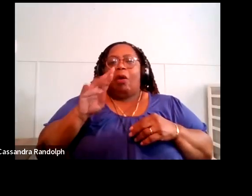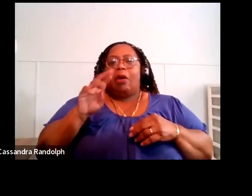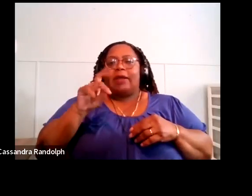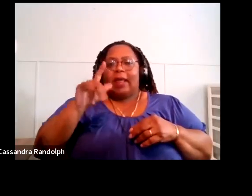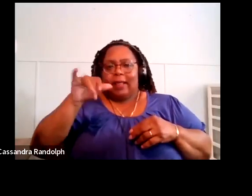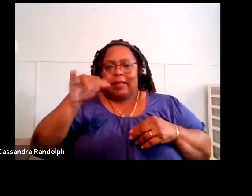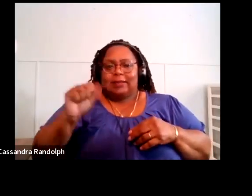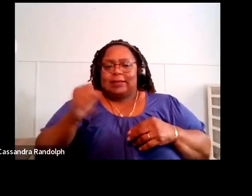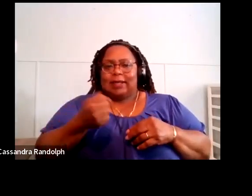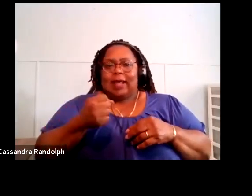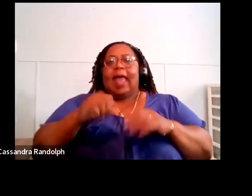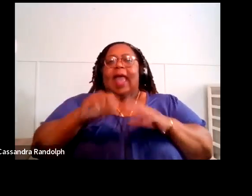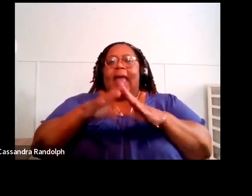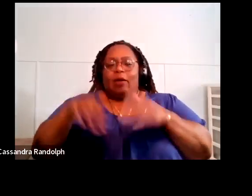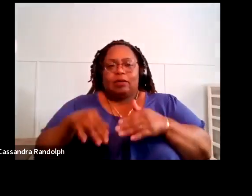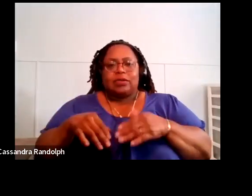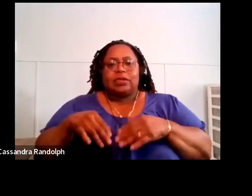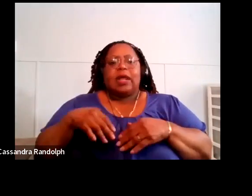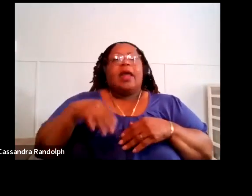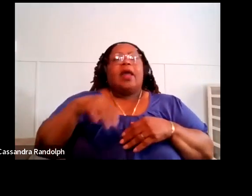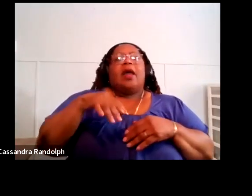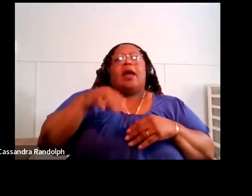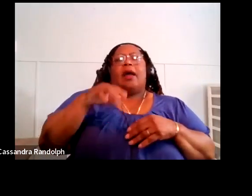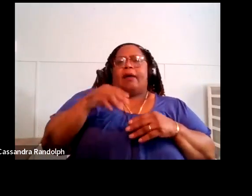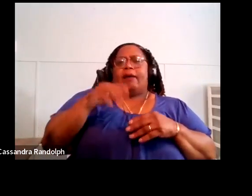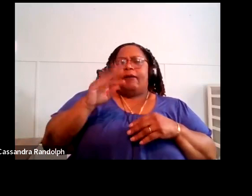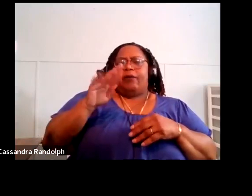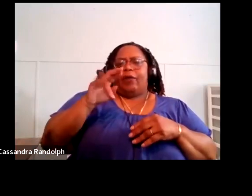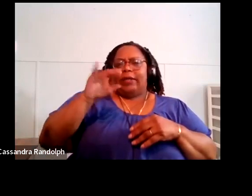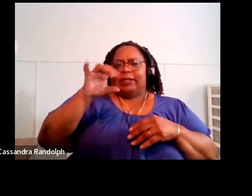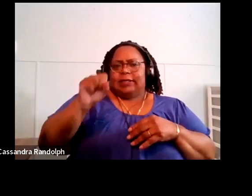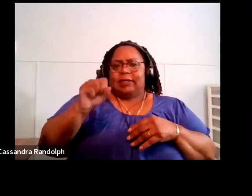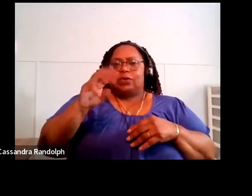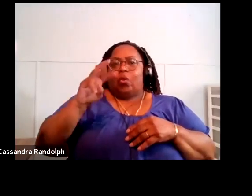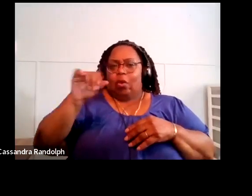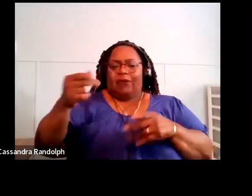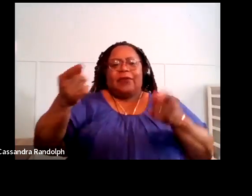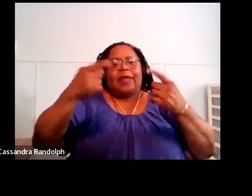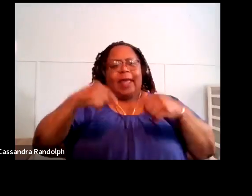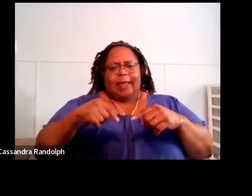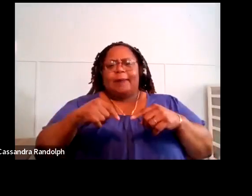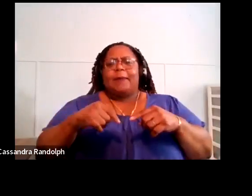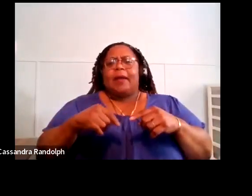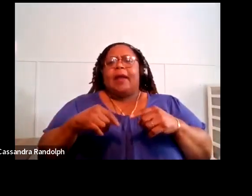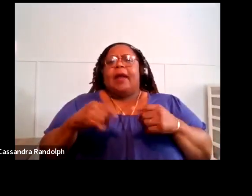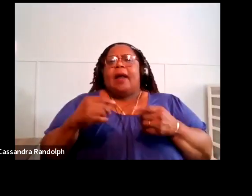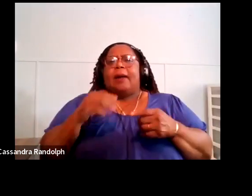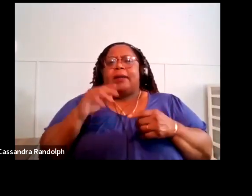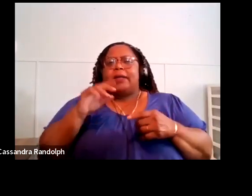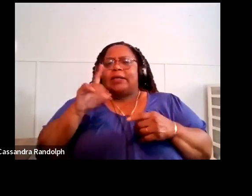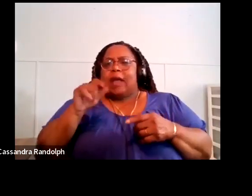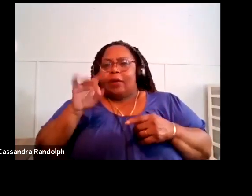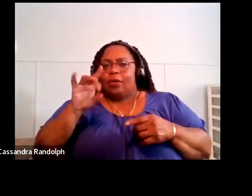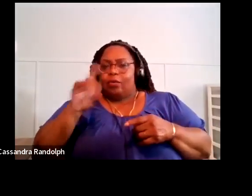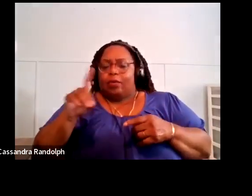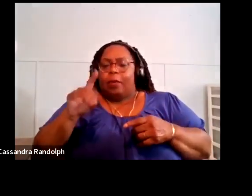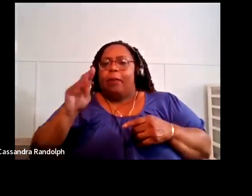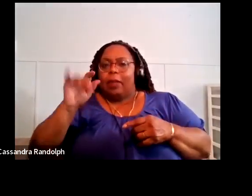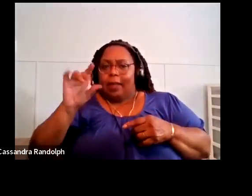of you in the Philadelphia region are familiar with Tony well looks, she has a incredible story of